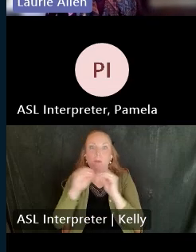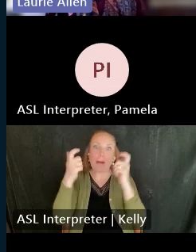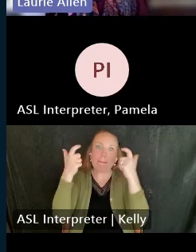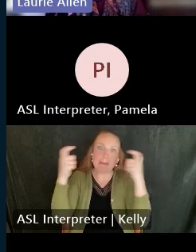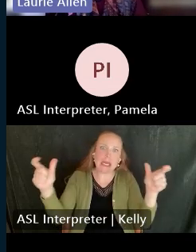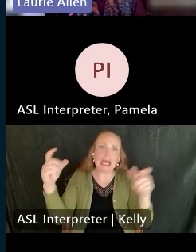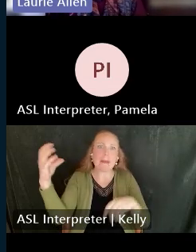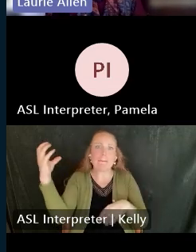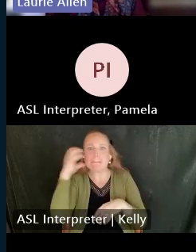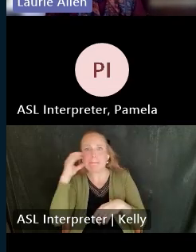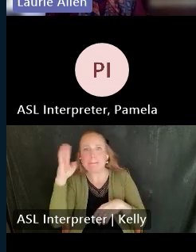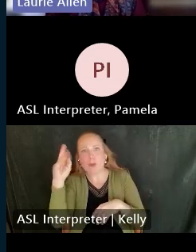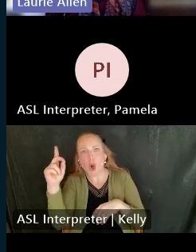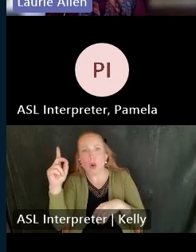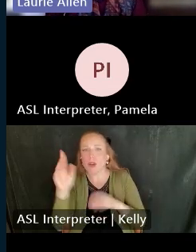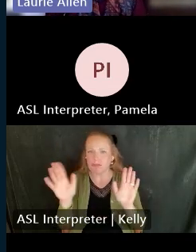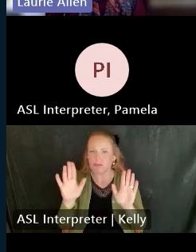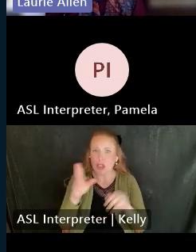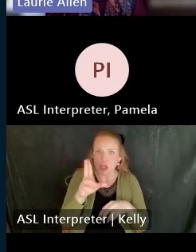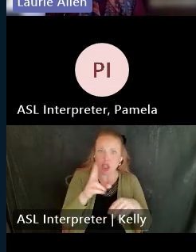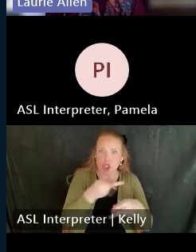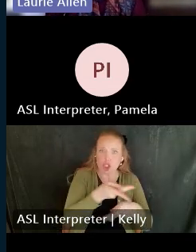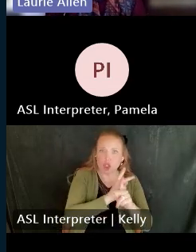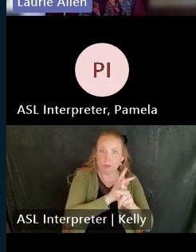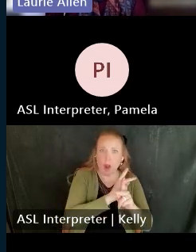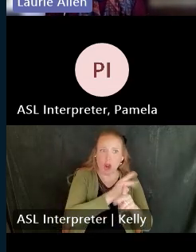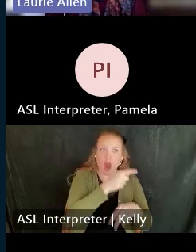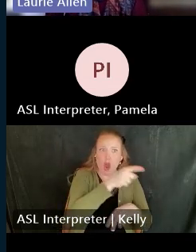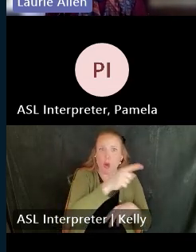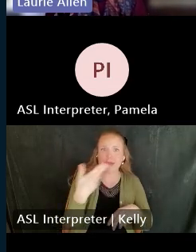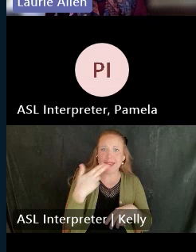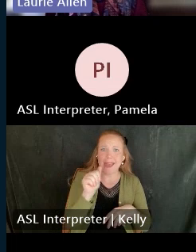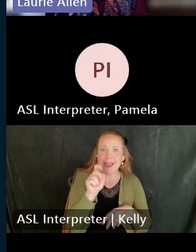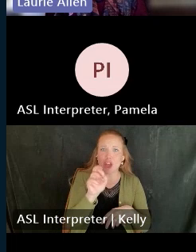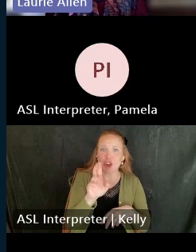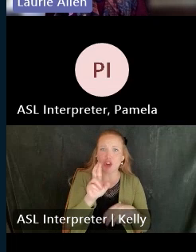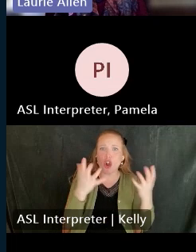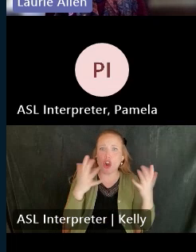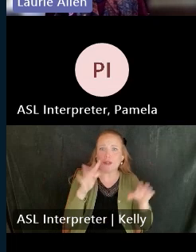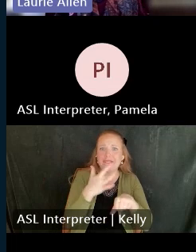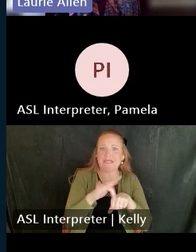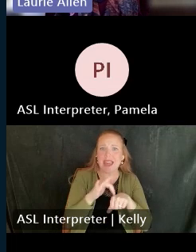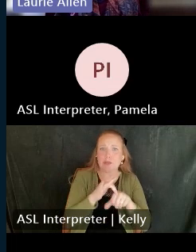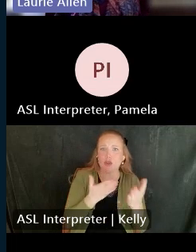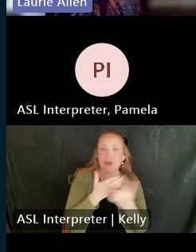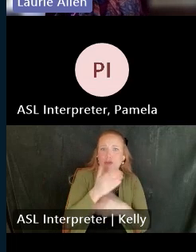actually use that header that's built right into the styles, because a screen reader can recognize that that's a header.